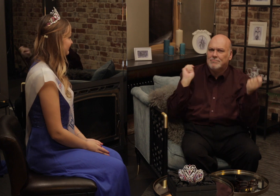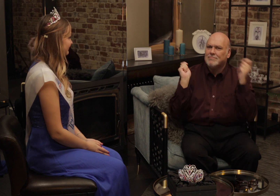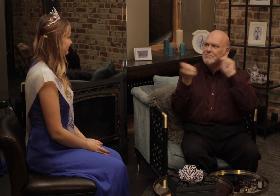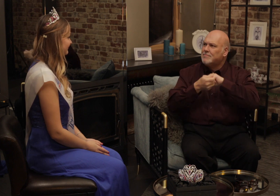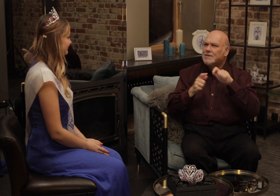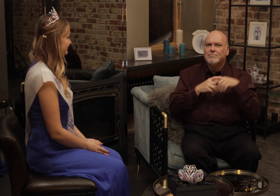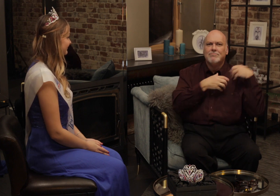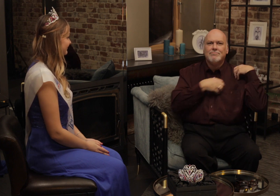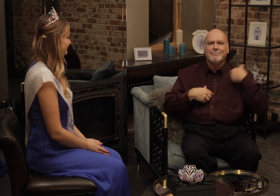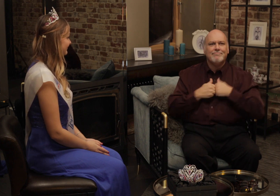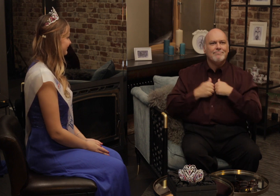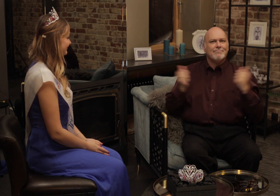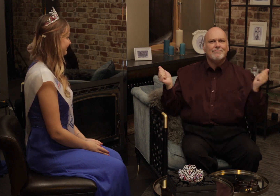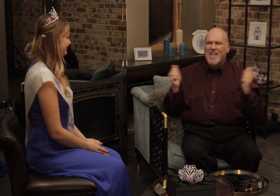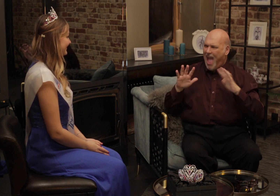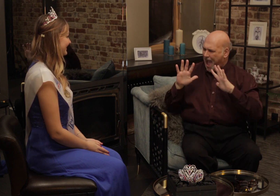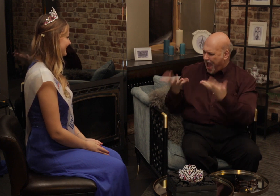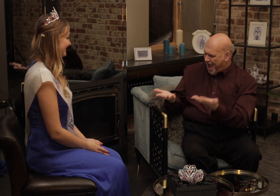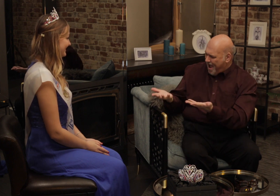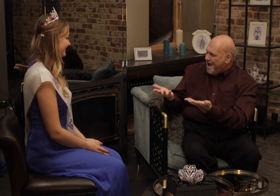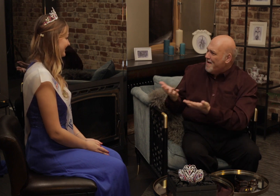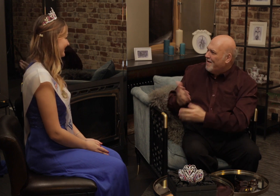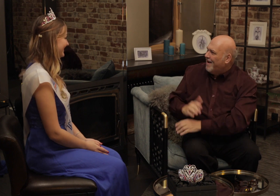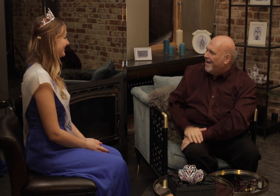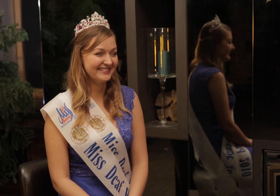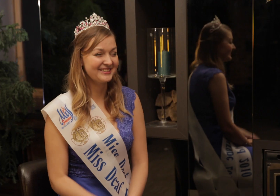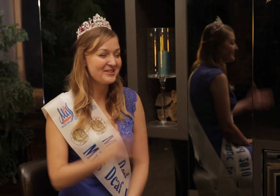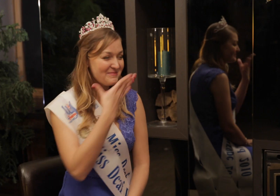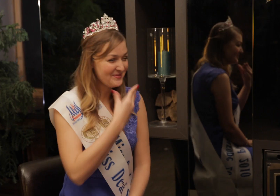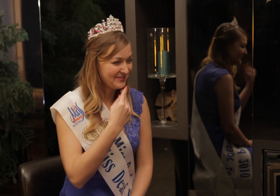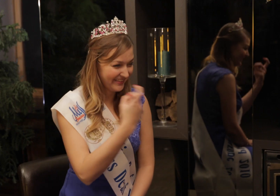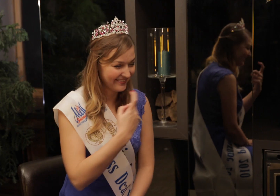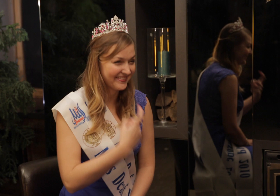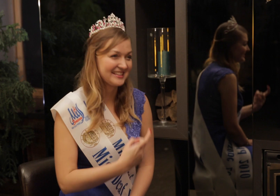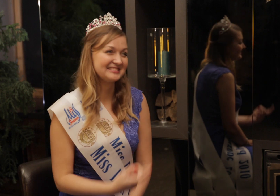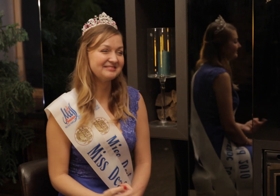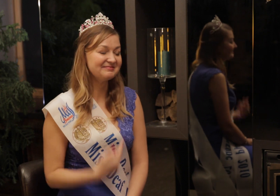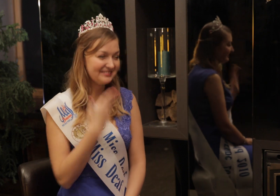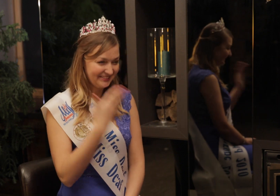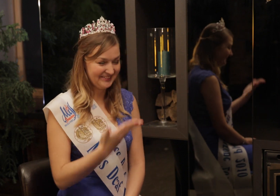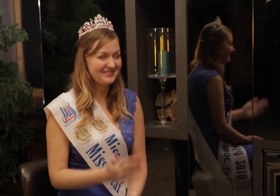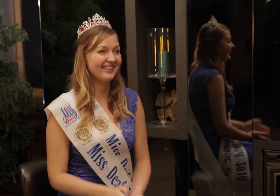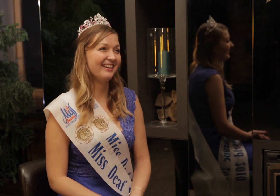How did you overcome your shyness? What a lovely question. Thank you.